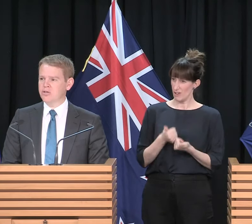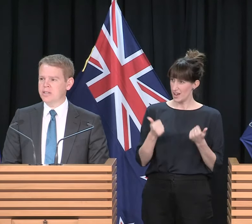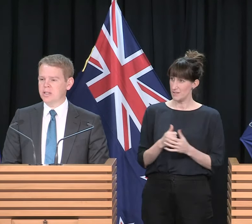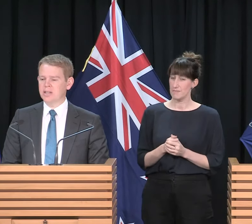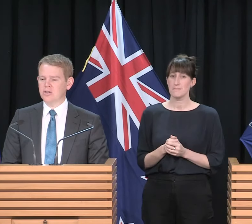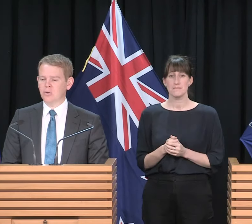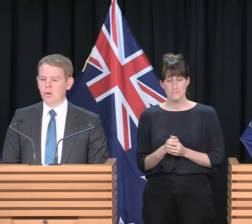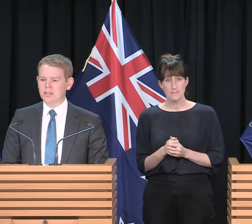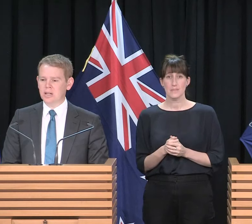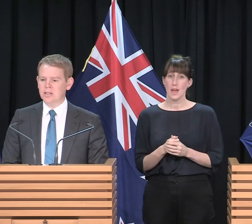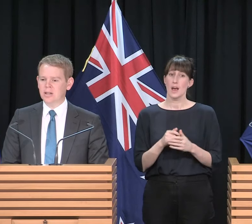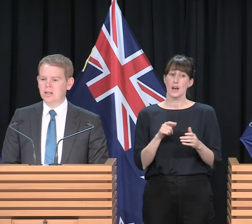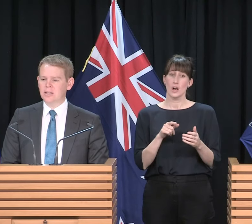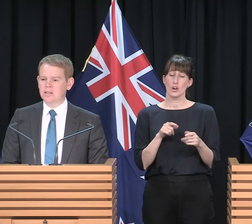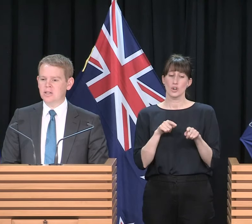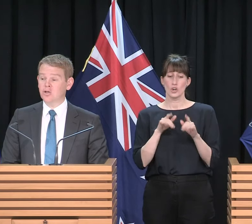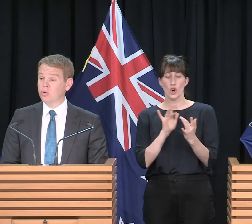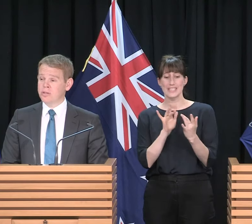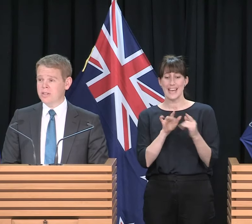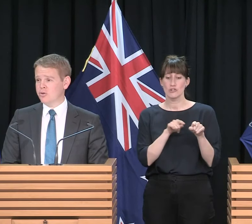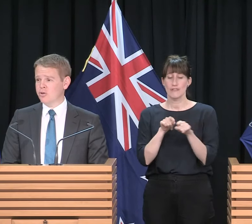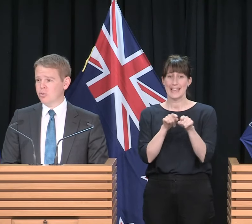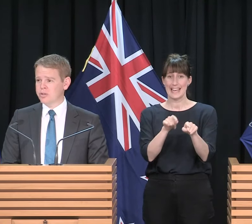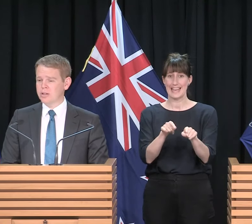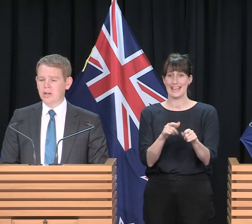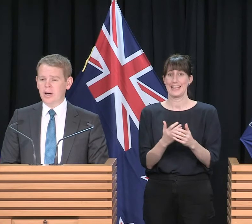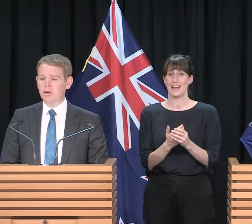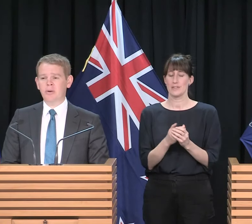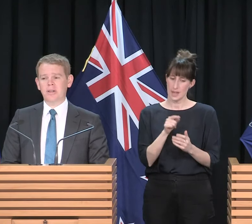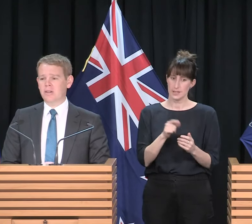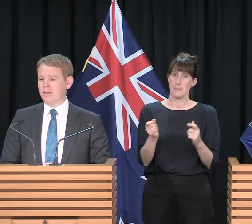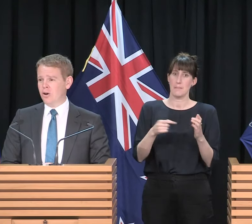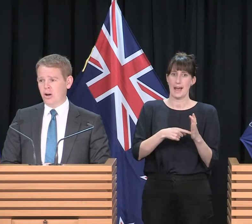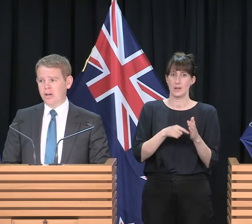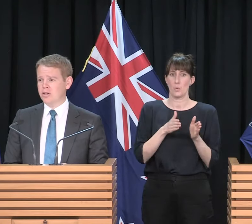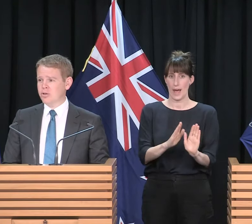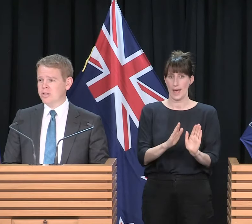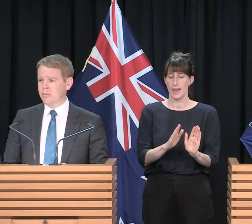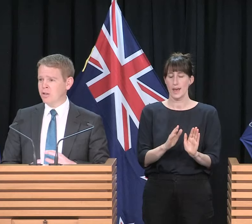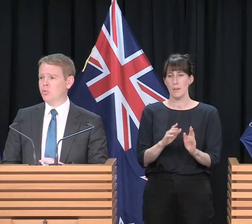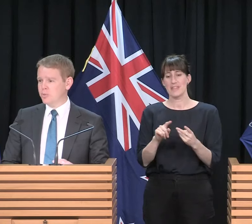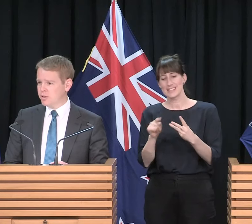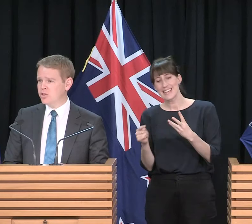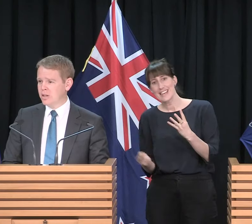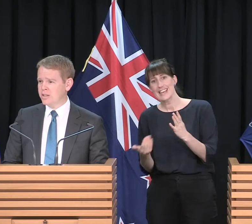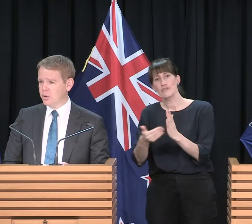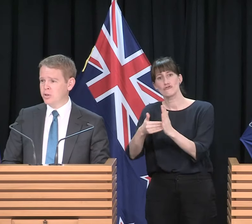So masks are one part of our strategy and what we are talking about here are